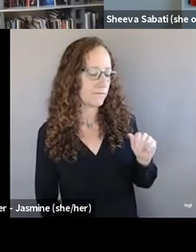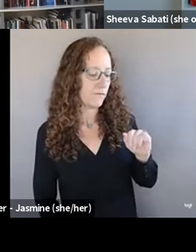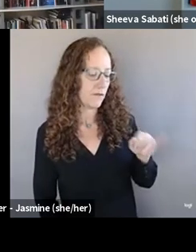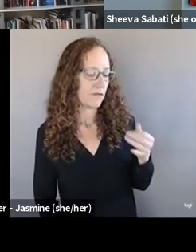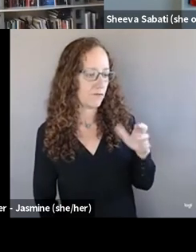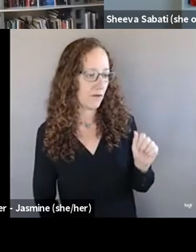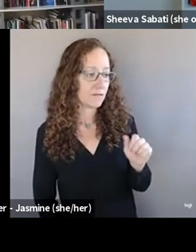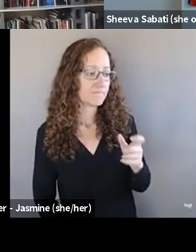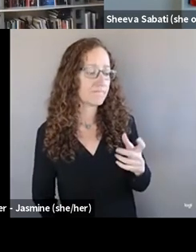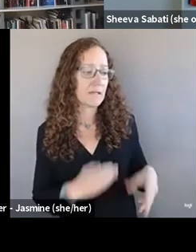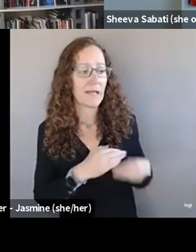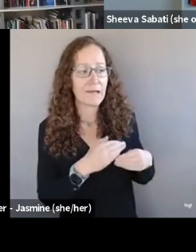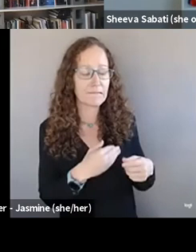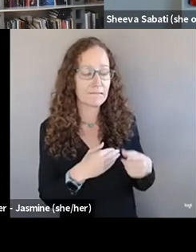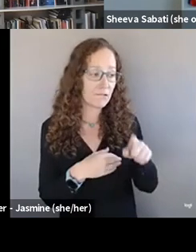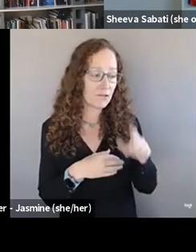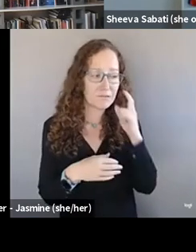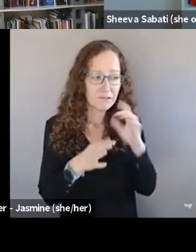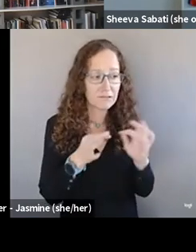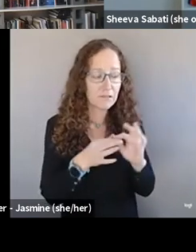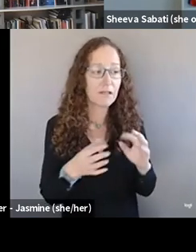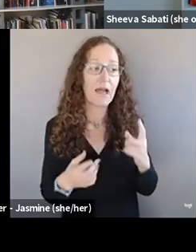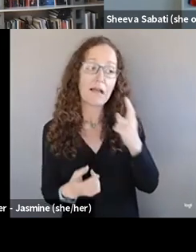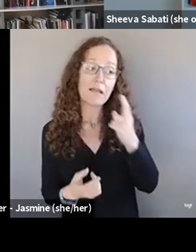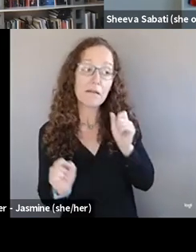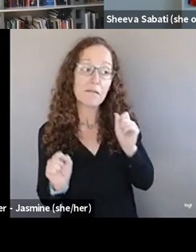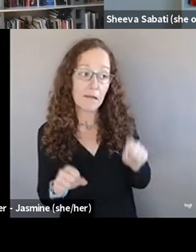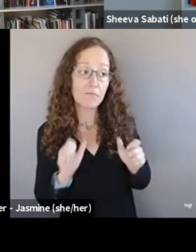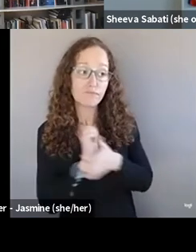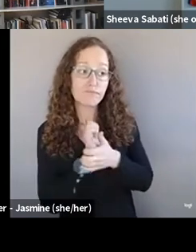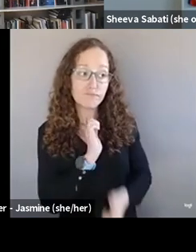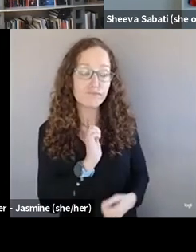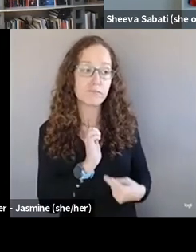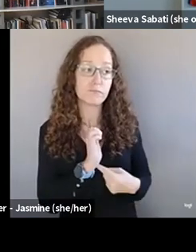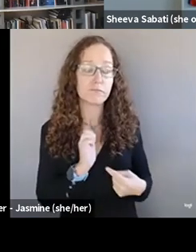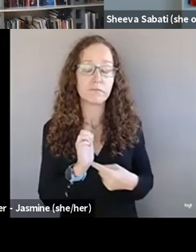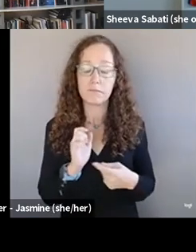I think that there is a trick that institutions often make,